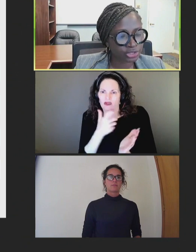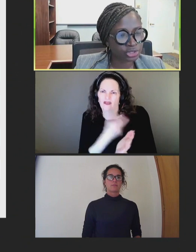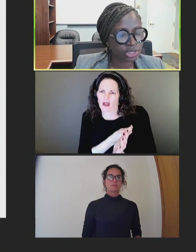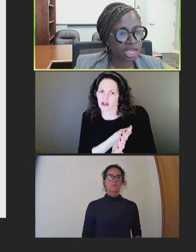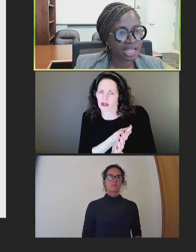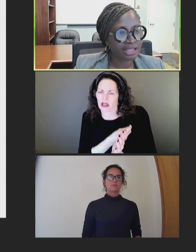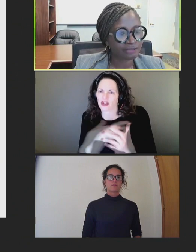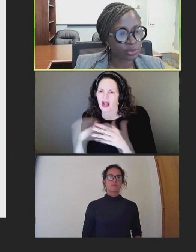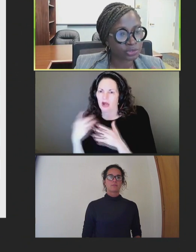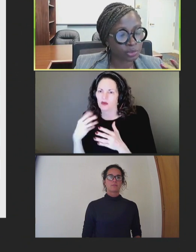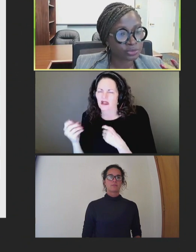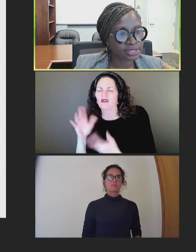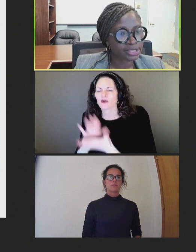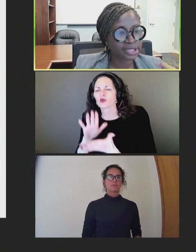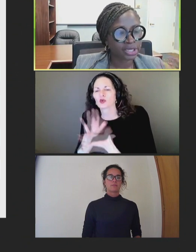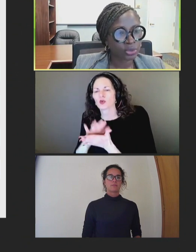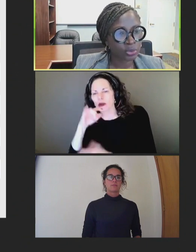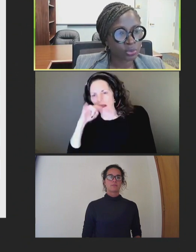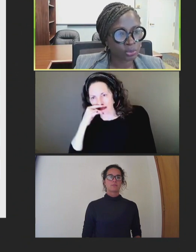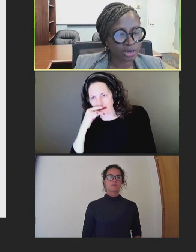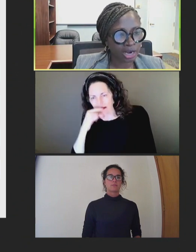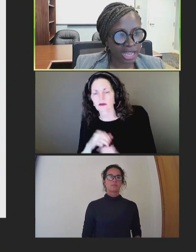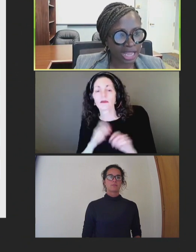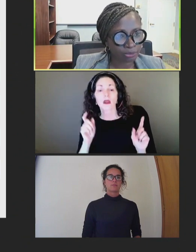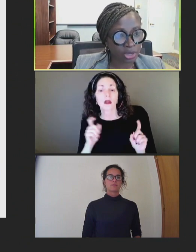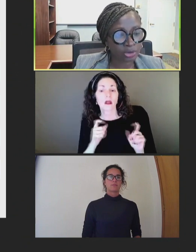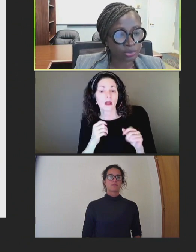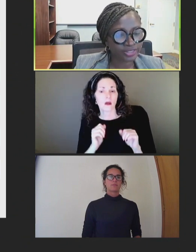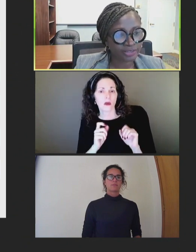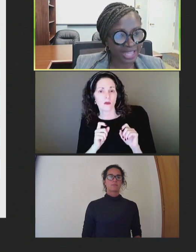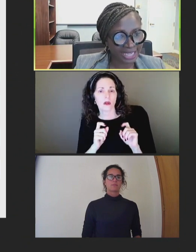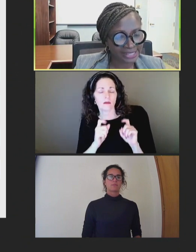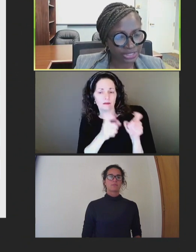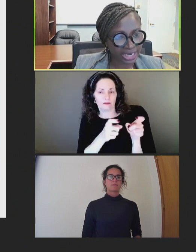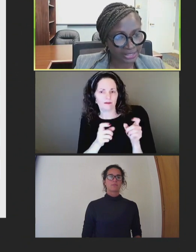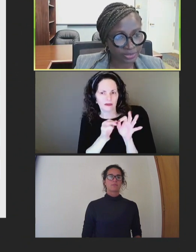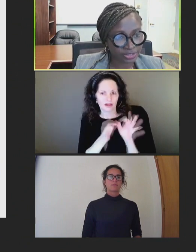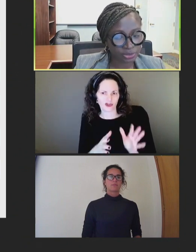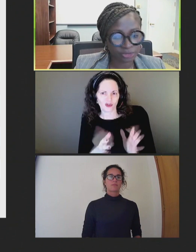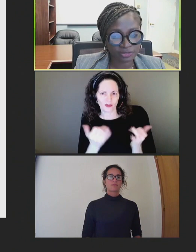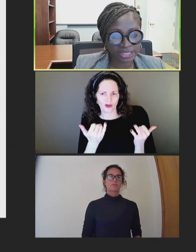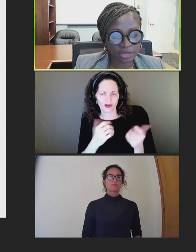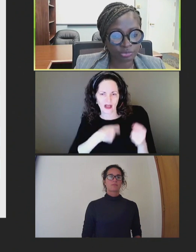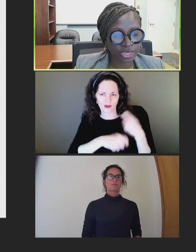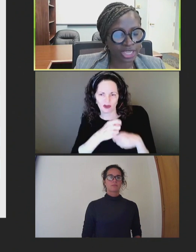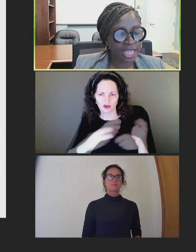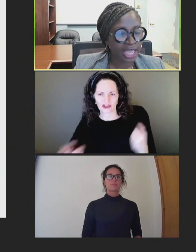age folks mostly who caught up with their vaccination as a result of this outbreak.